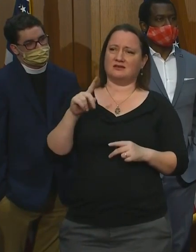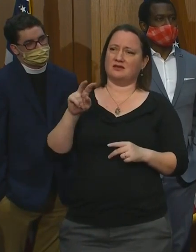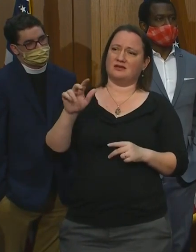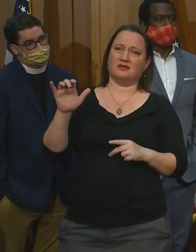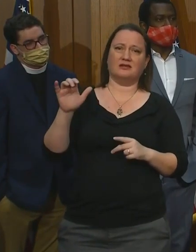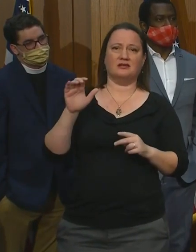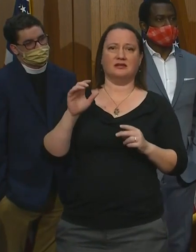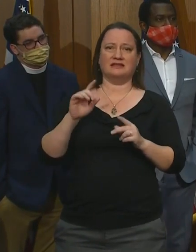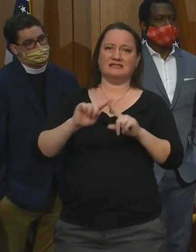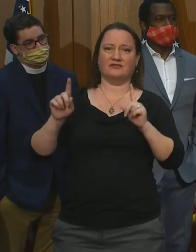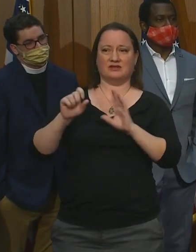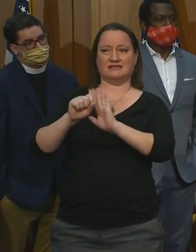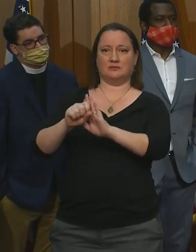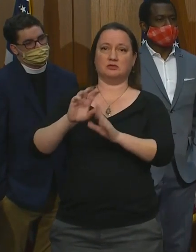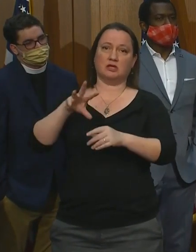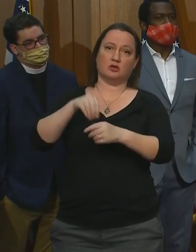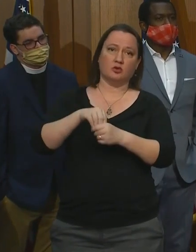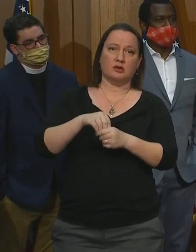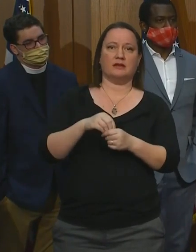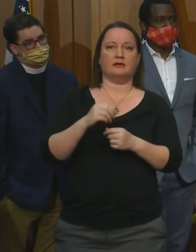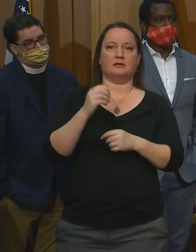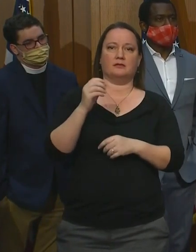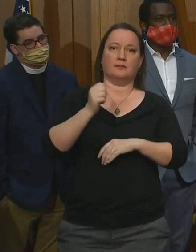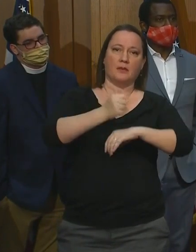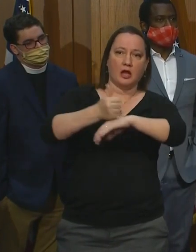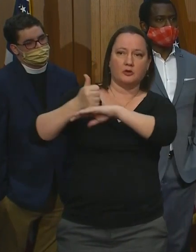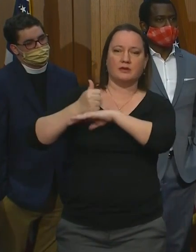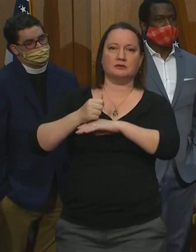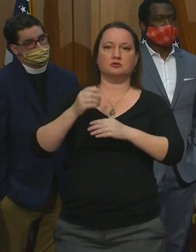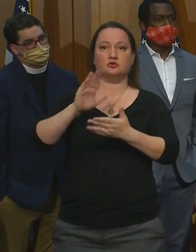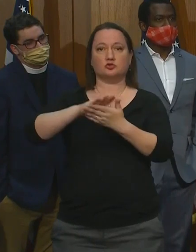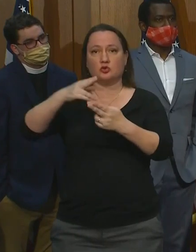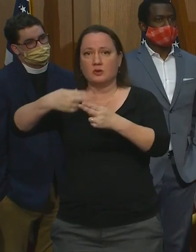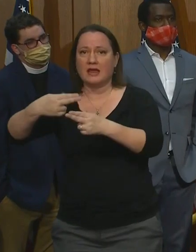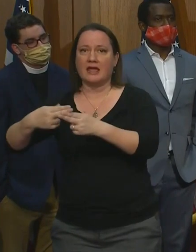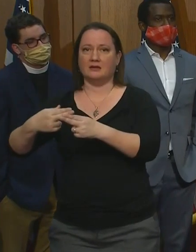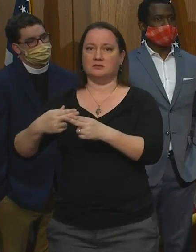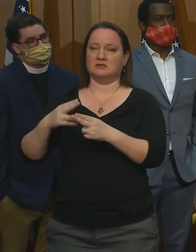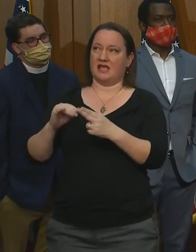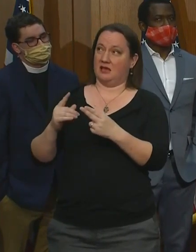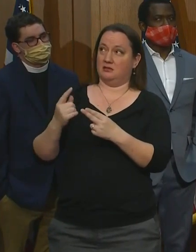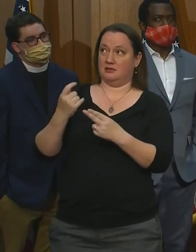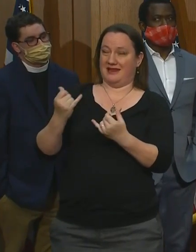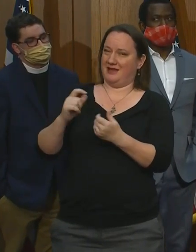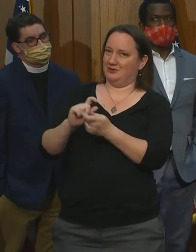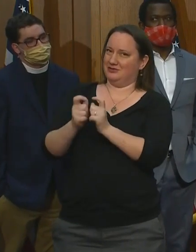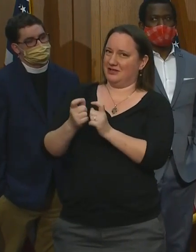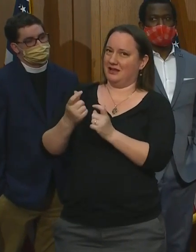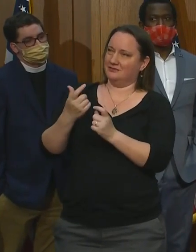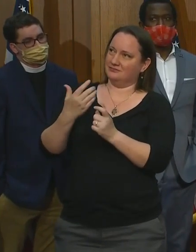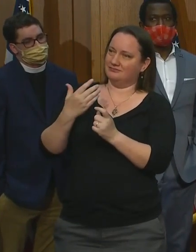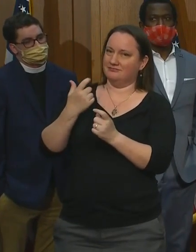INCLUDING STATUES MONUMENTS SCHOOL NAMES AND UNTIL RECENTLY